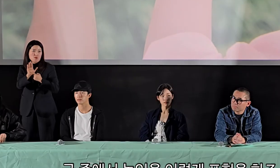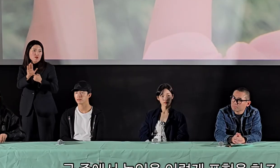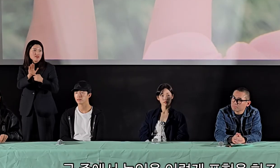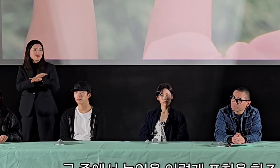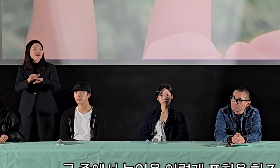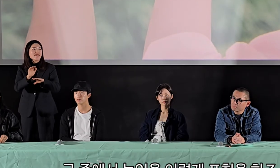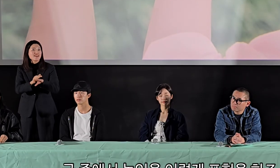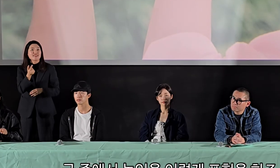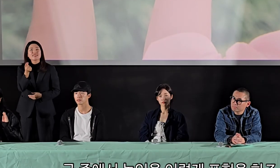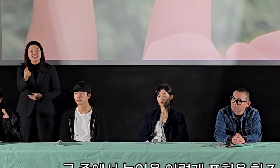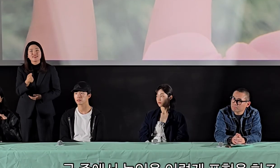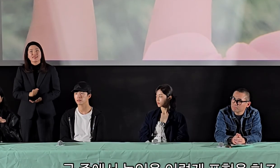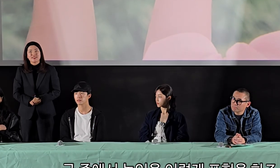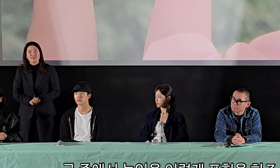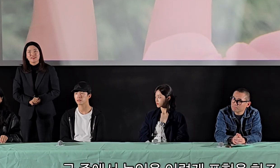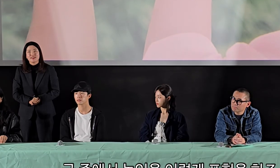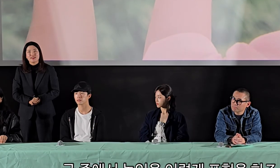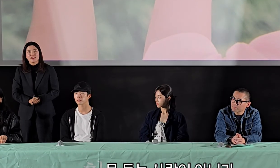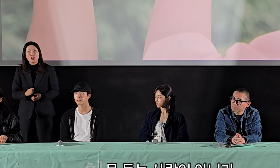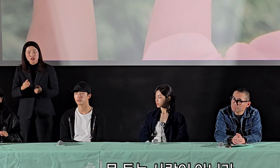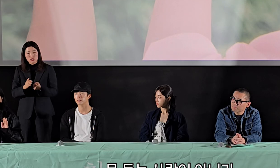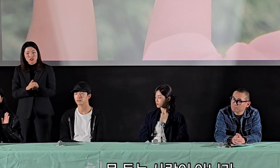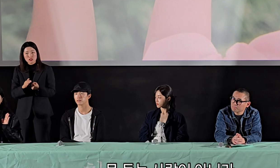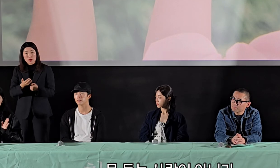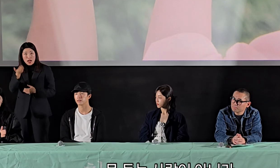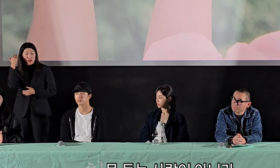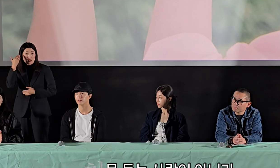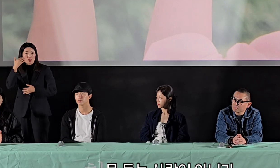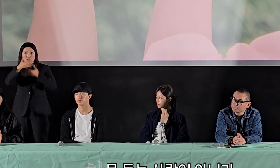In the play, a deaf person is expressed this way. It is not a person who cannot hear,